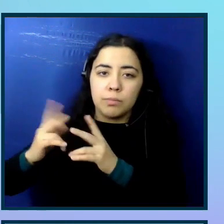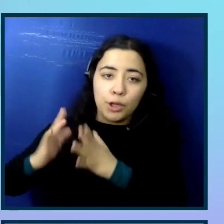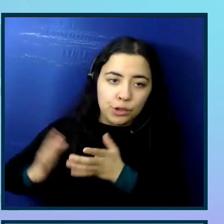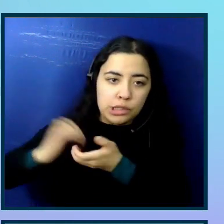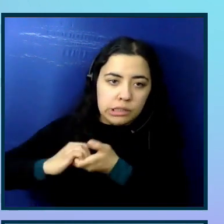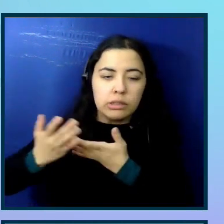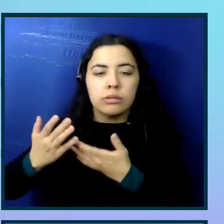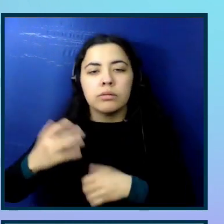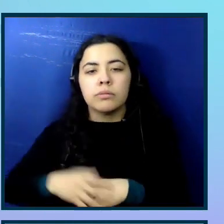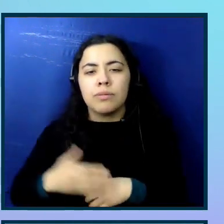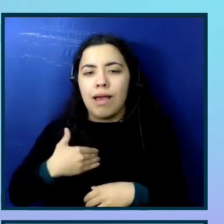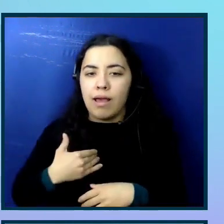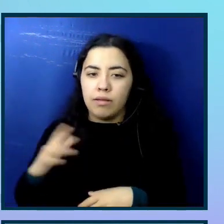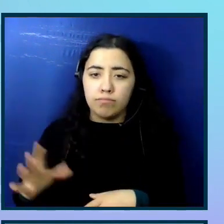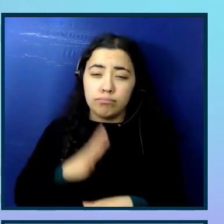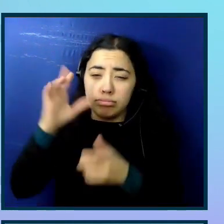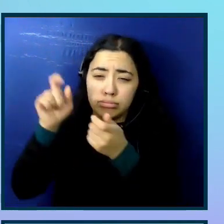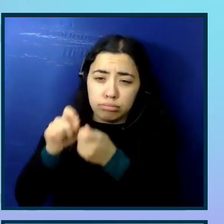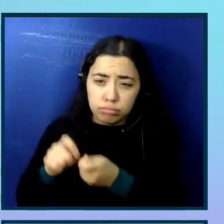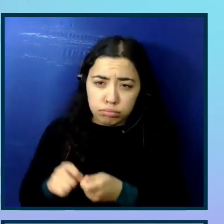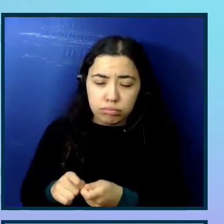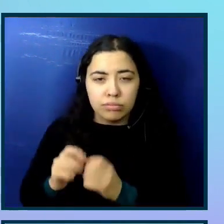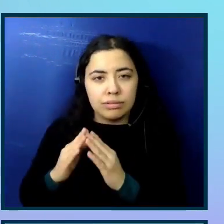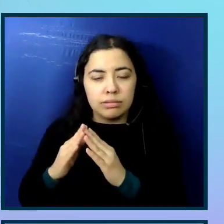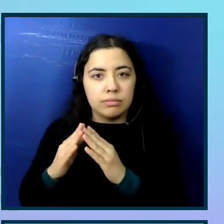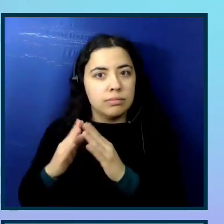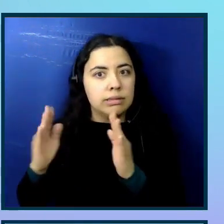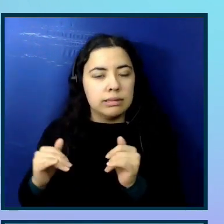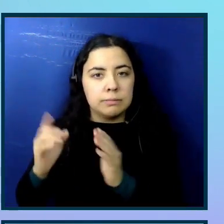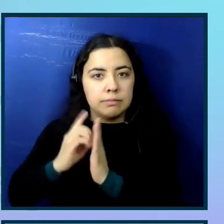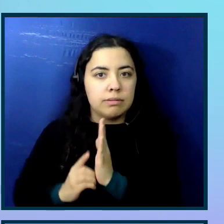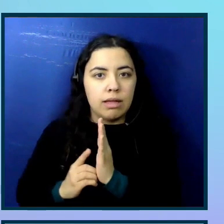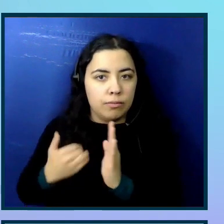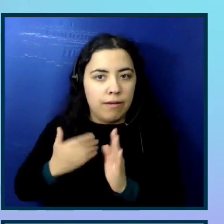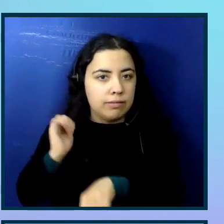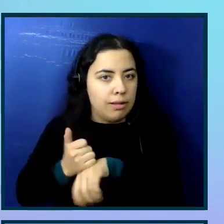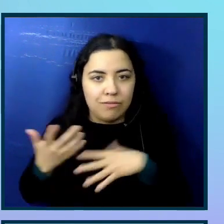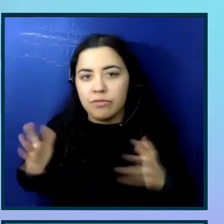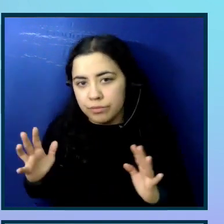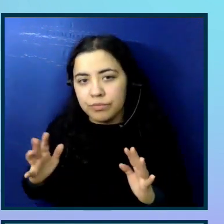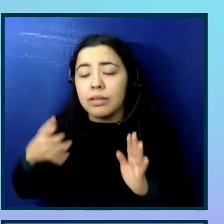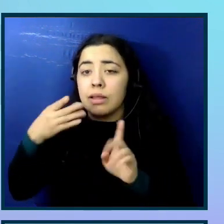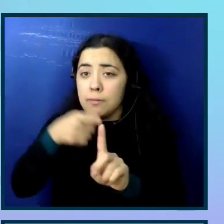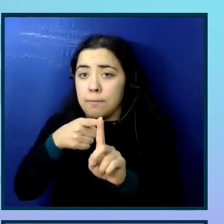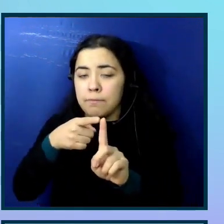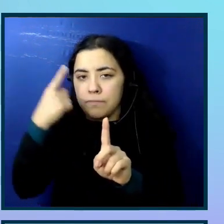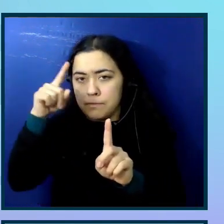We have a pretty robust and well established design system at this point. So the purpose here was to develop an evolution of that system.